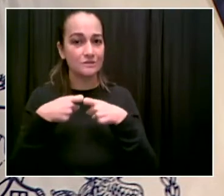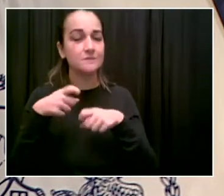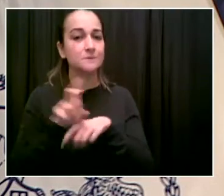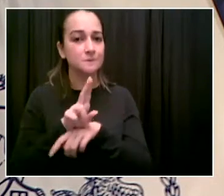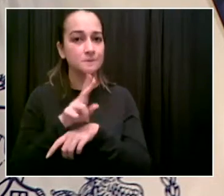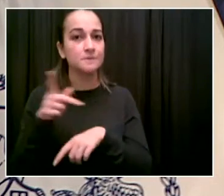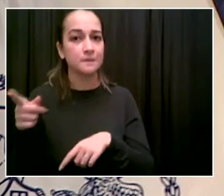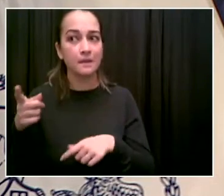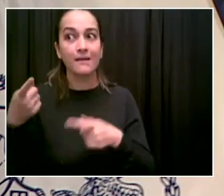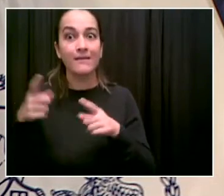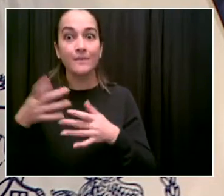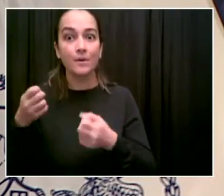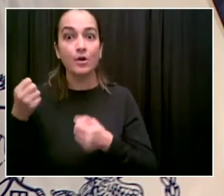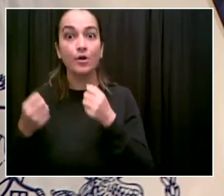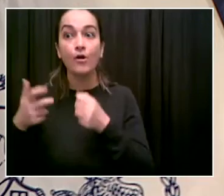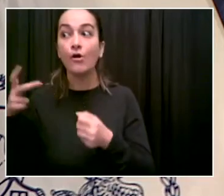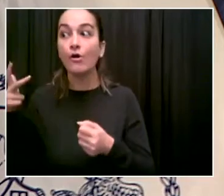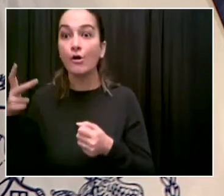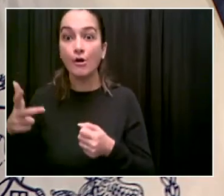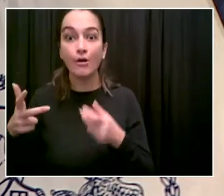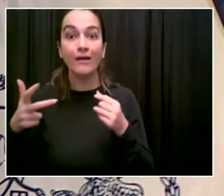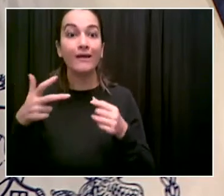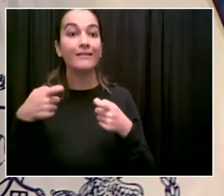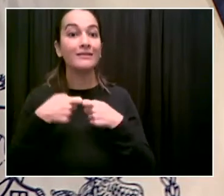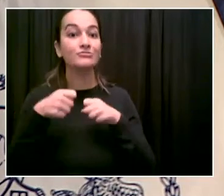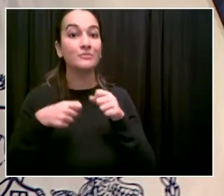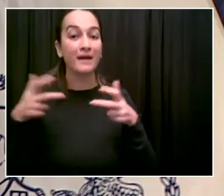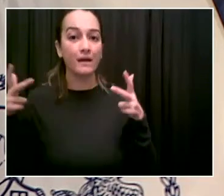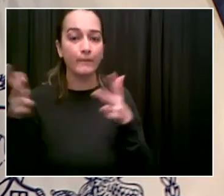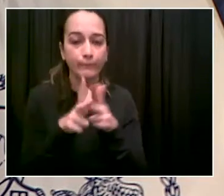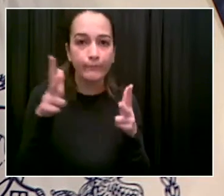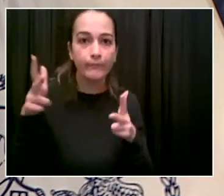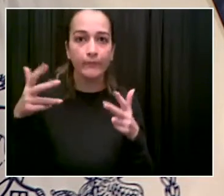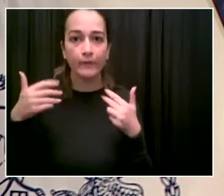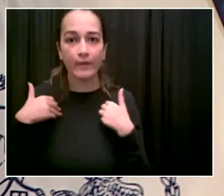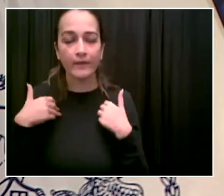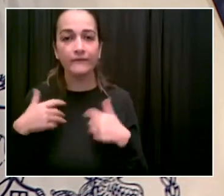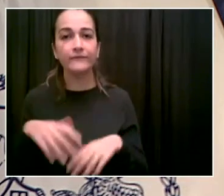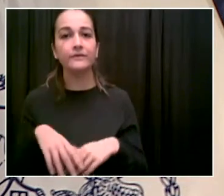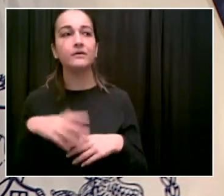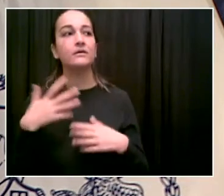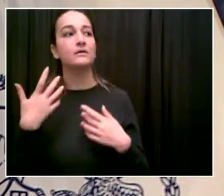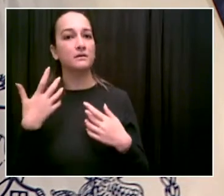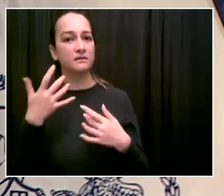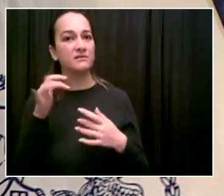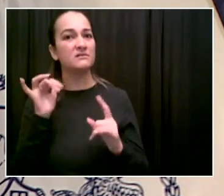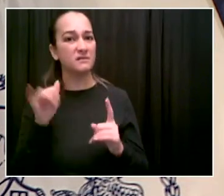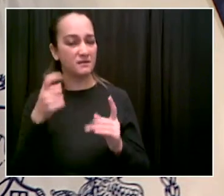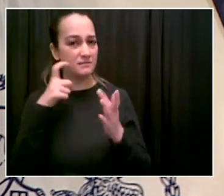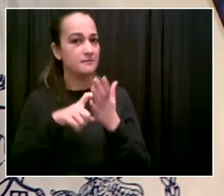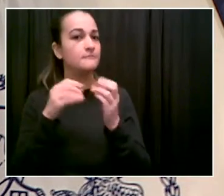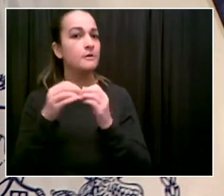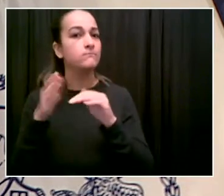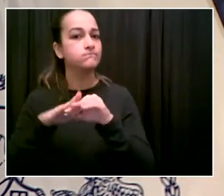FOOD, THE USE A MOTORBIKE OR A BICYCLE. MOST OF THE TIME, THEY ARE